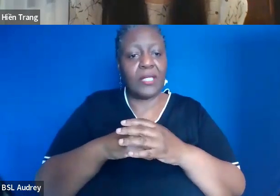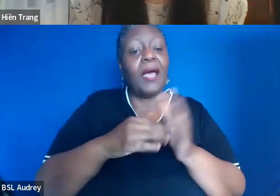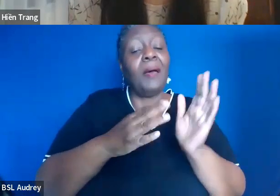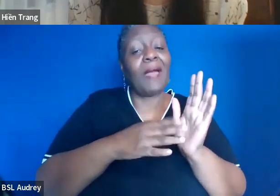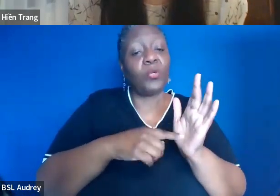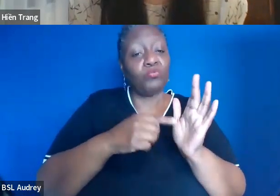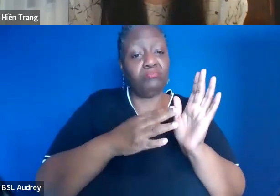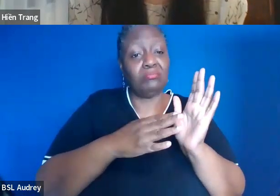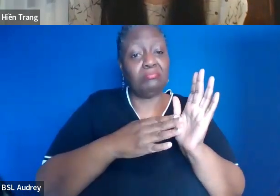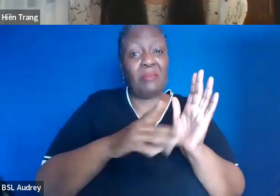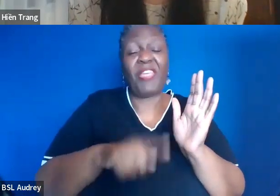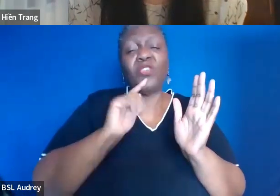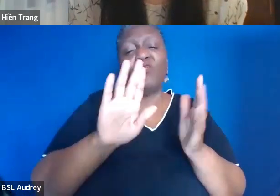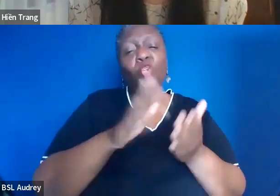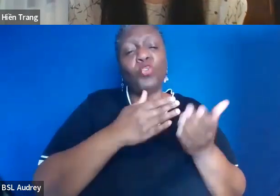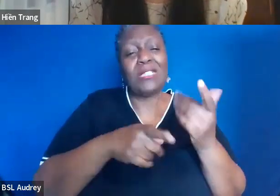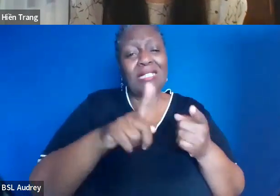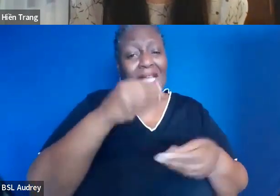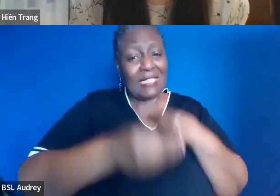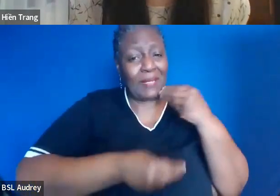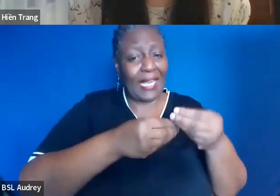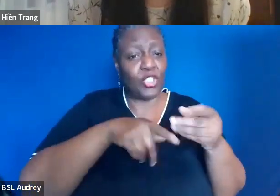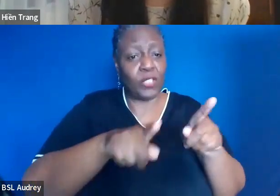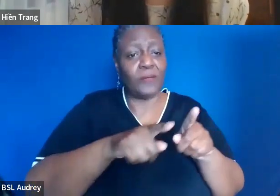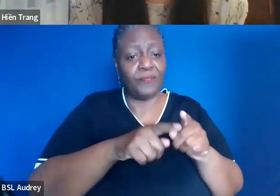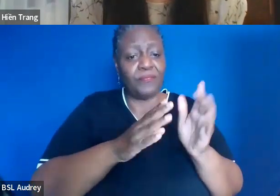um thank you so much for your reading and your explanations meaning up sorry I can't make the